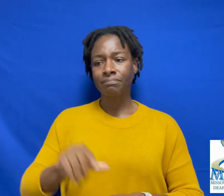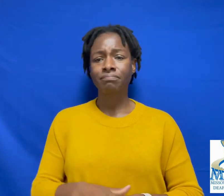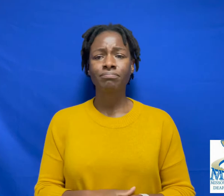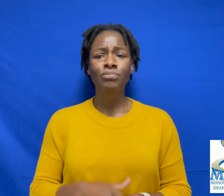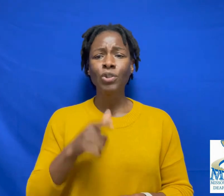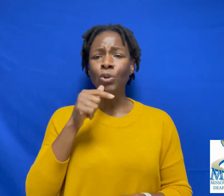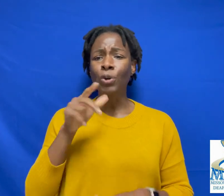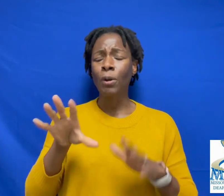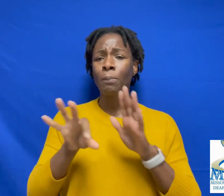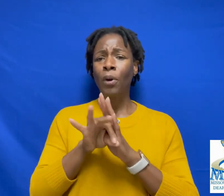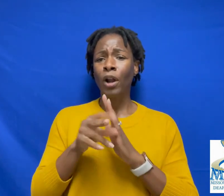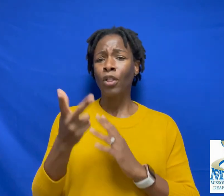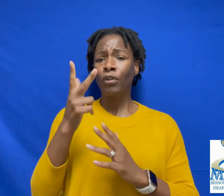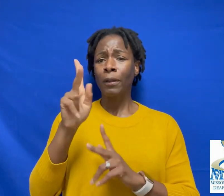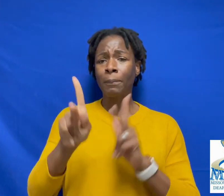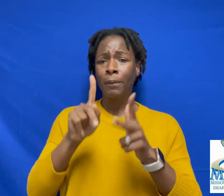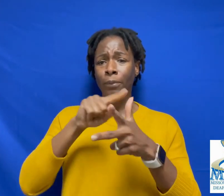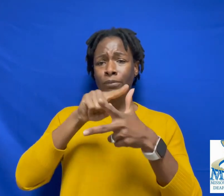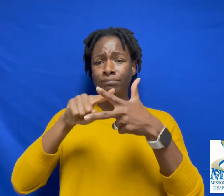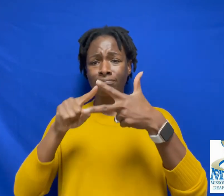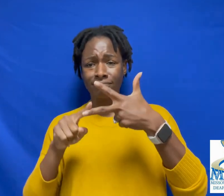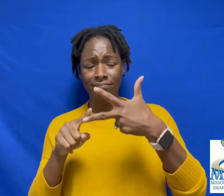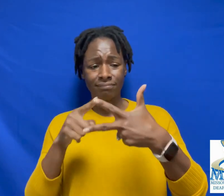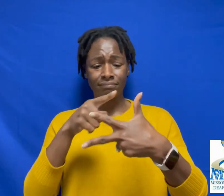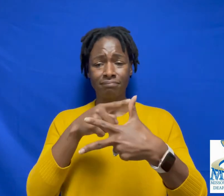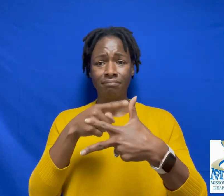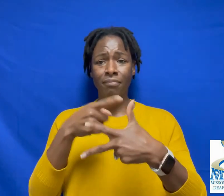Governor appointed the three Missouri Board and Commissions including